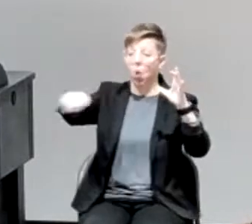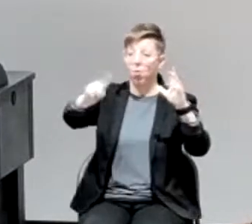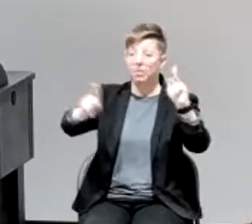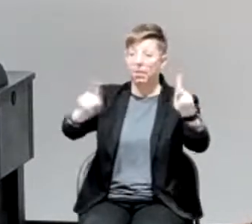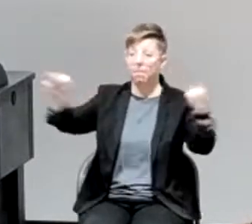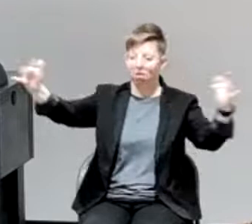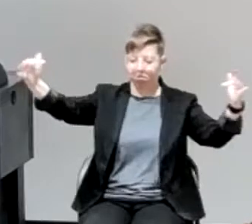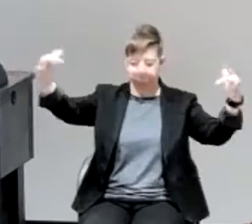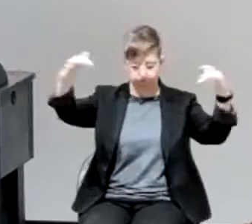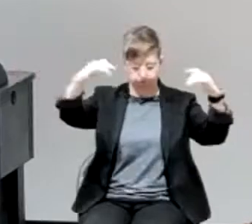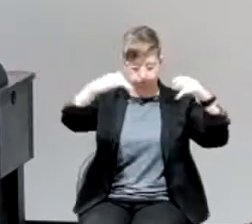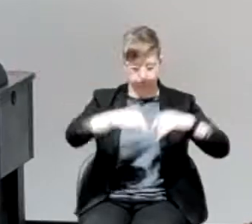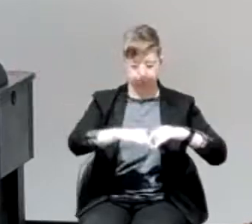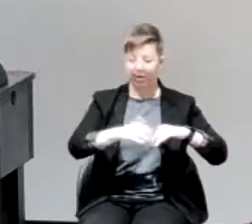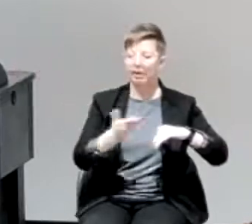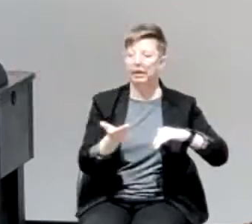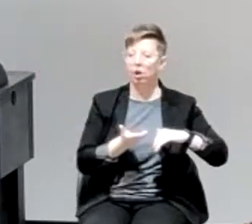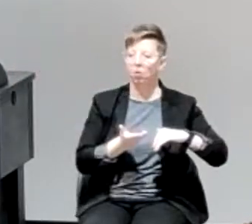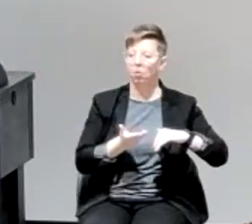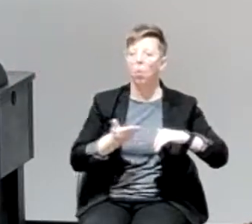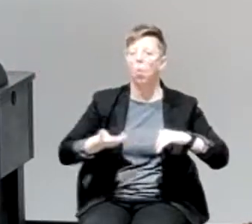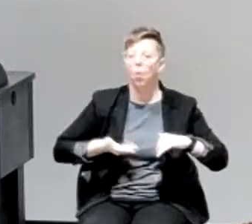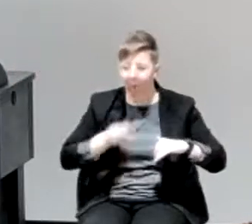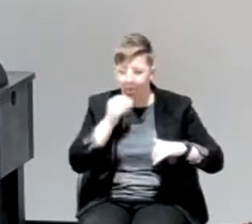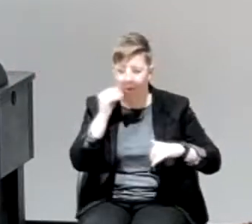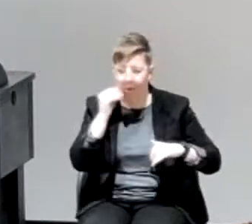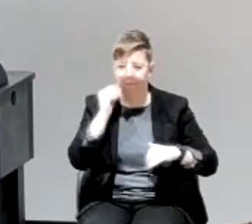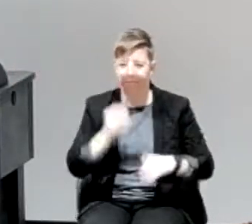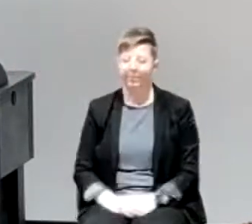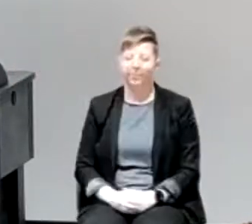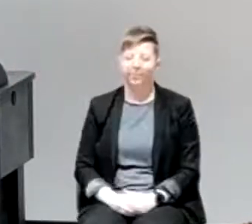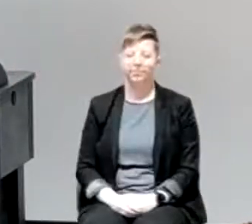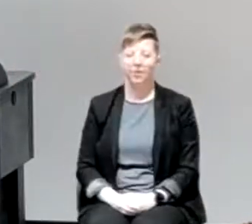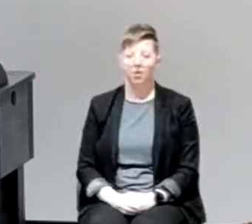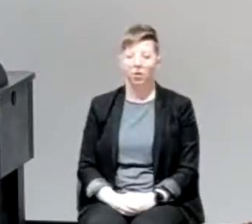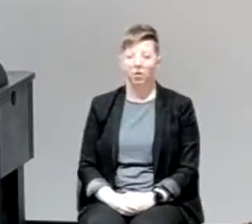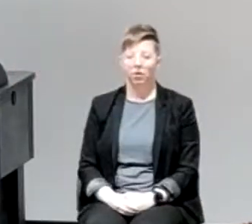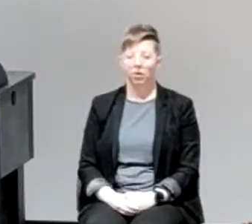? The best hard working, dedicat ed, motivated around the